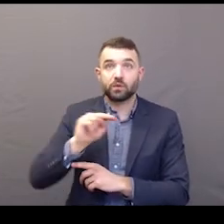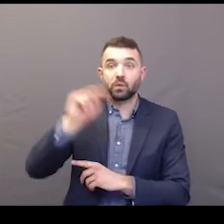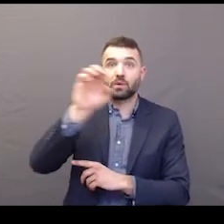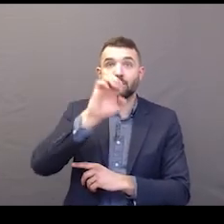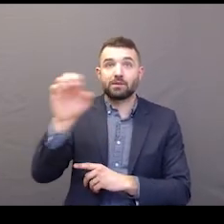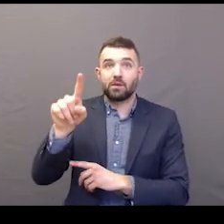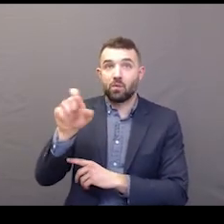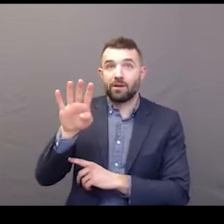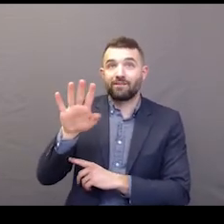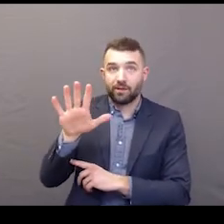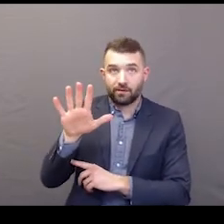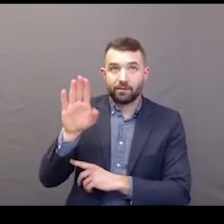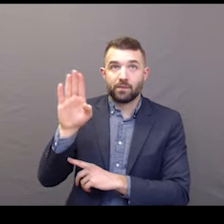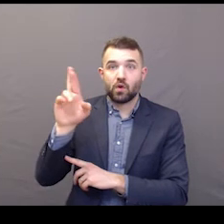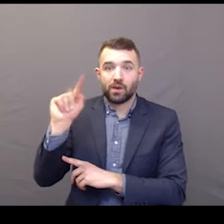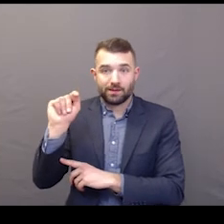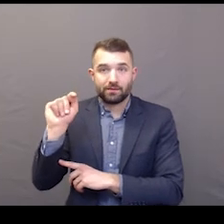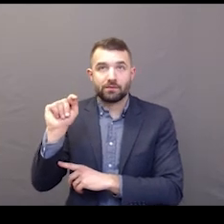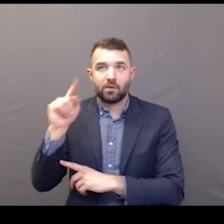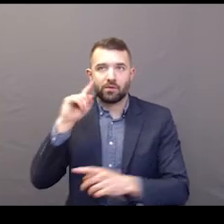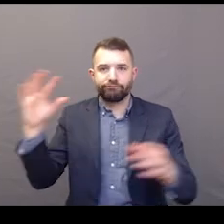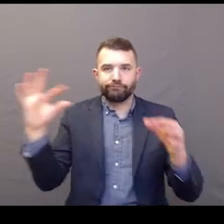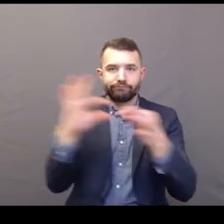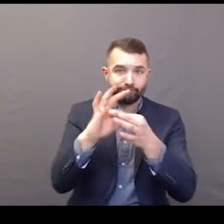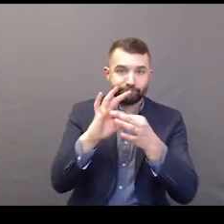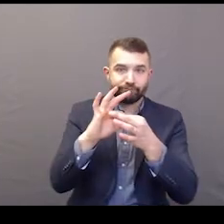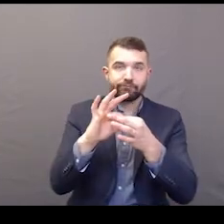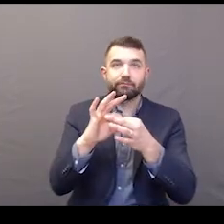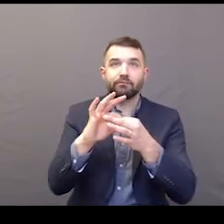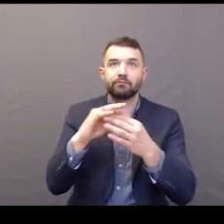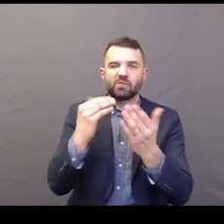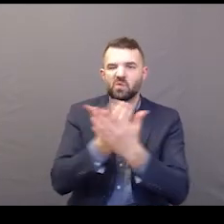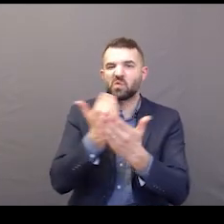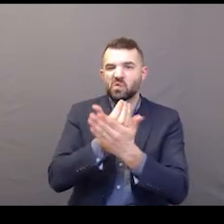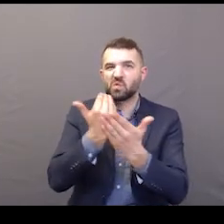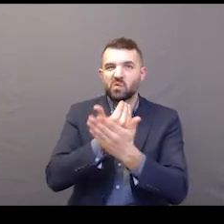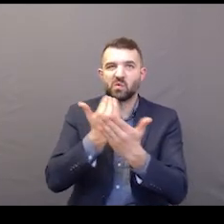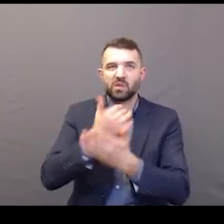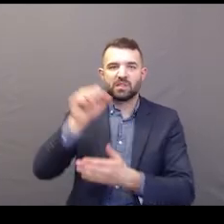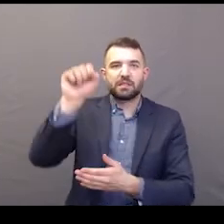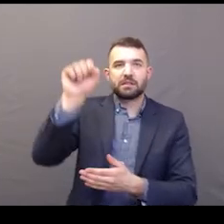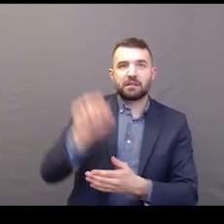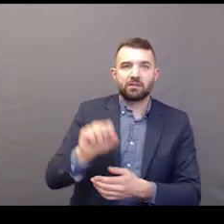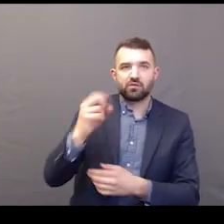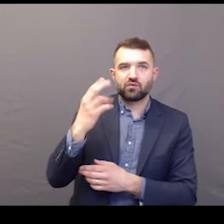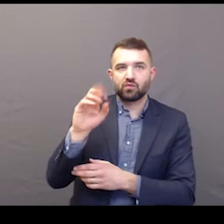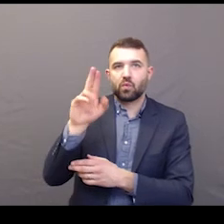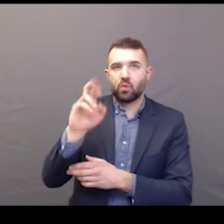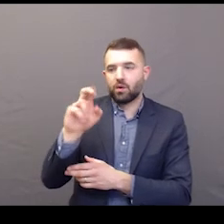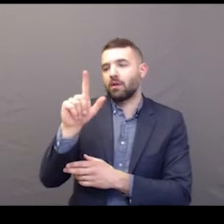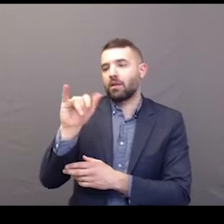will connect to the future Shoreline South/148th Link light rail station. Our goal is to ensure that the future BRT system complements